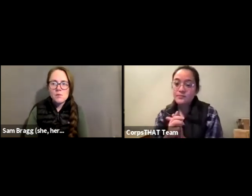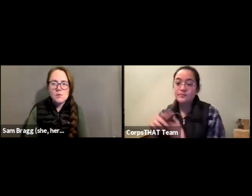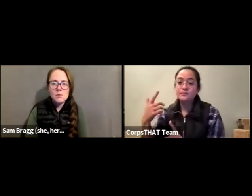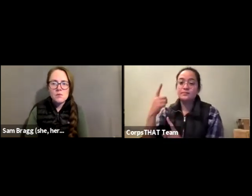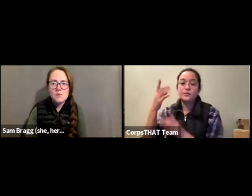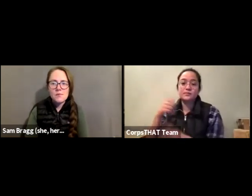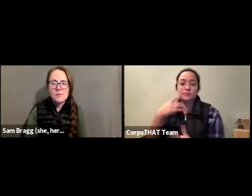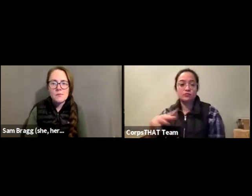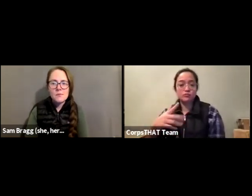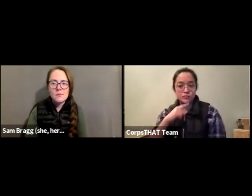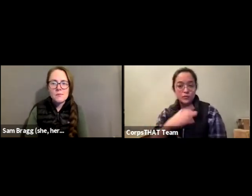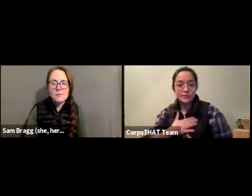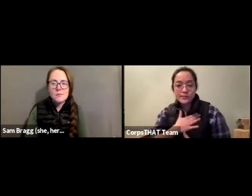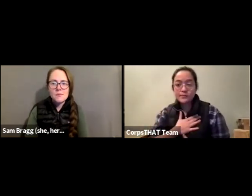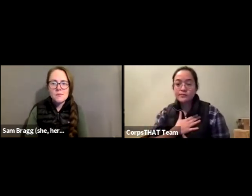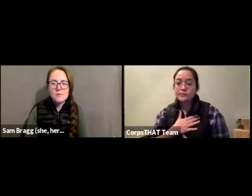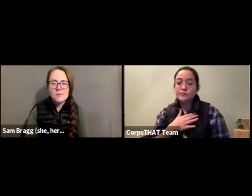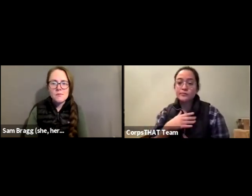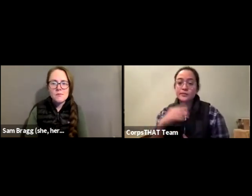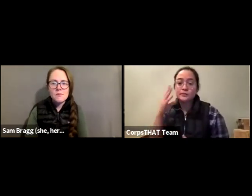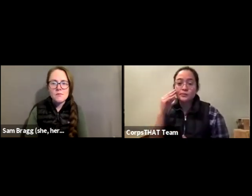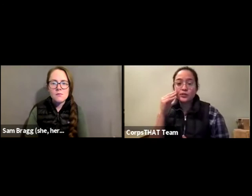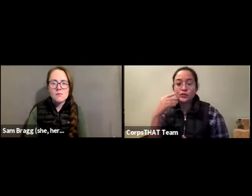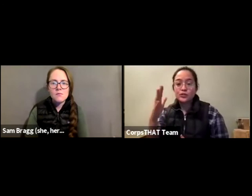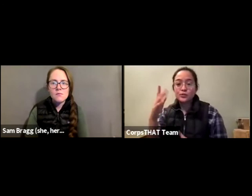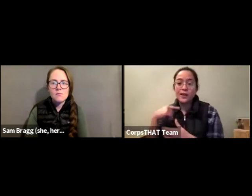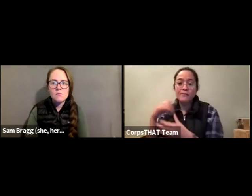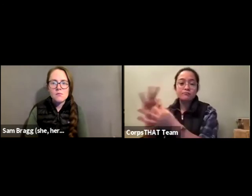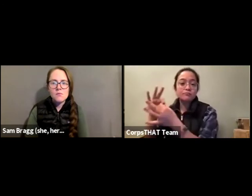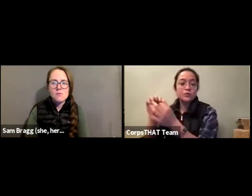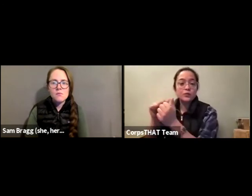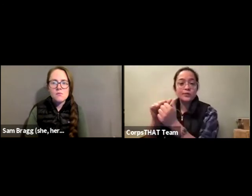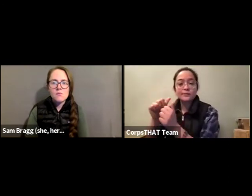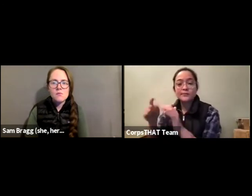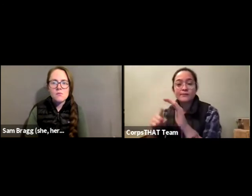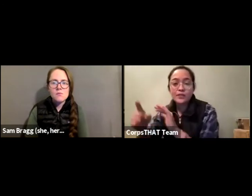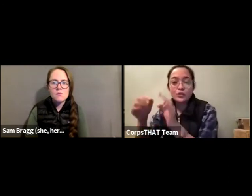yeah and we have some other questions here one person saying i really appreciate your